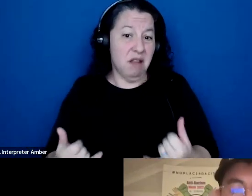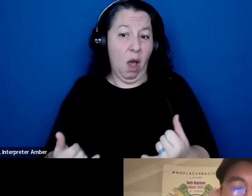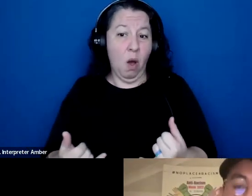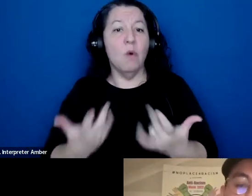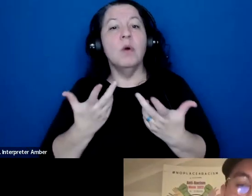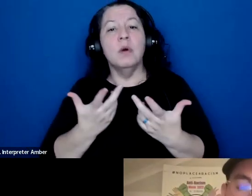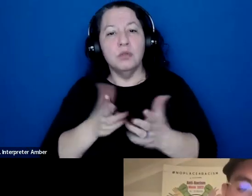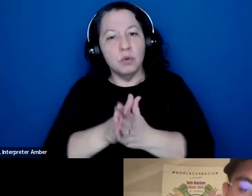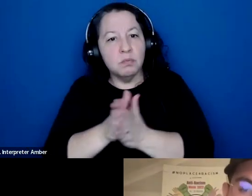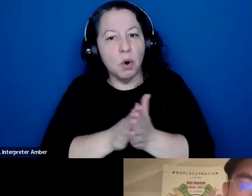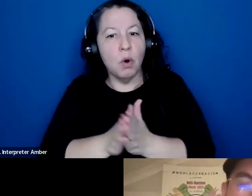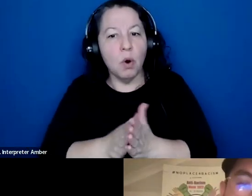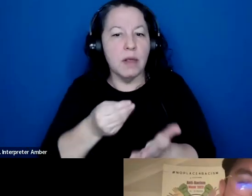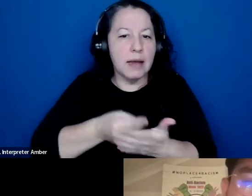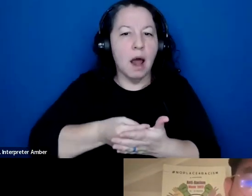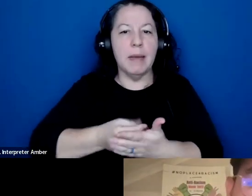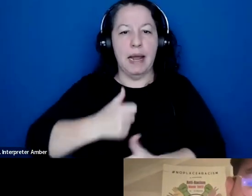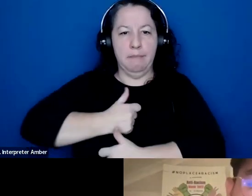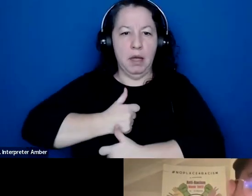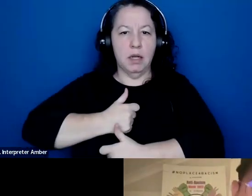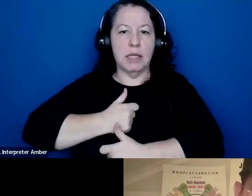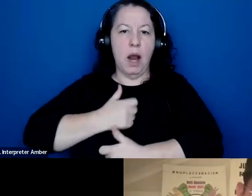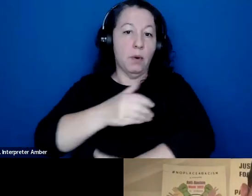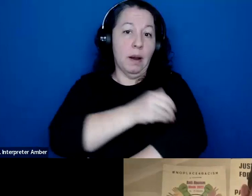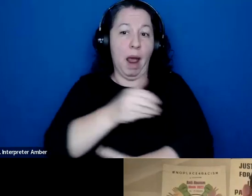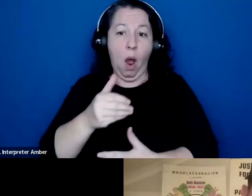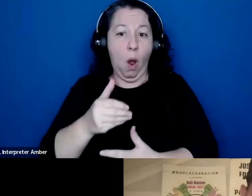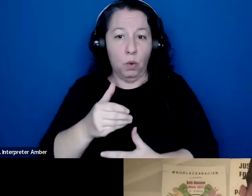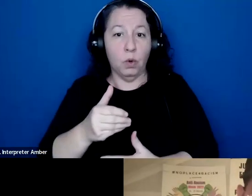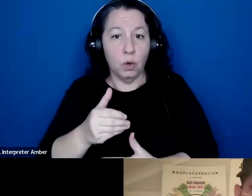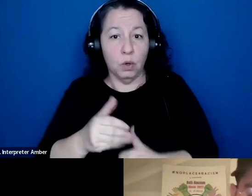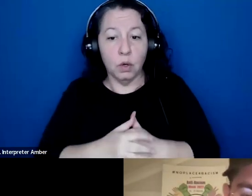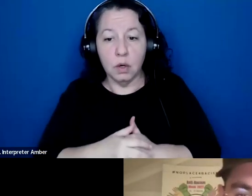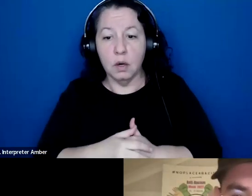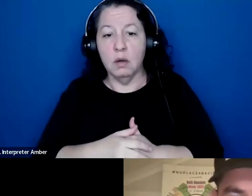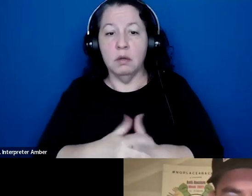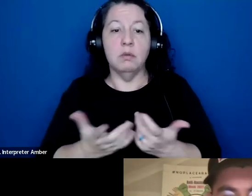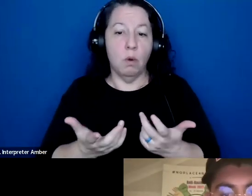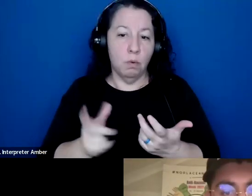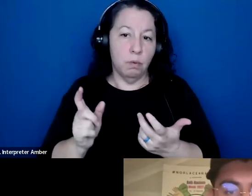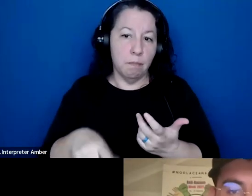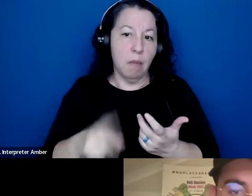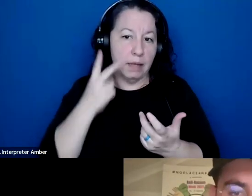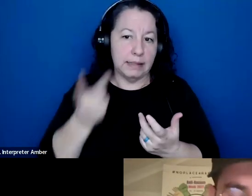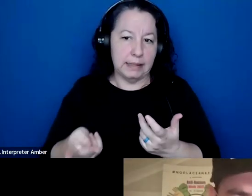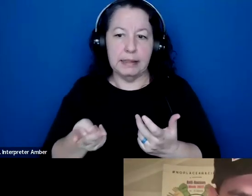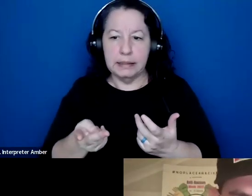and military might of empire. So let's take the DRC, for example, and here you.